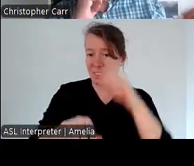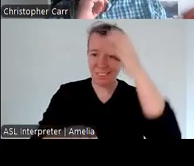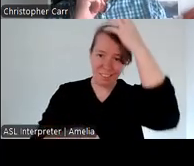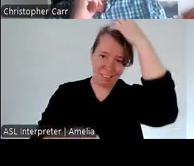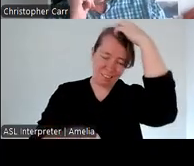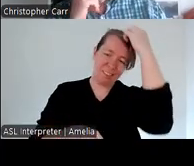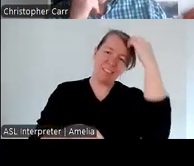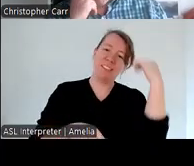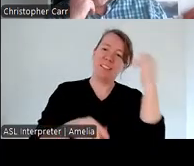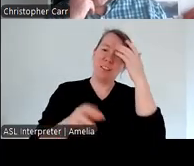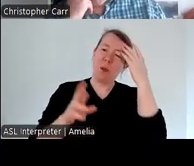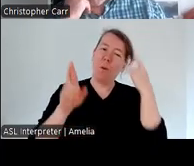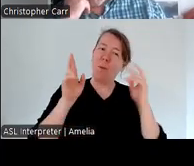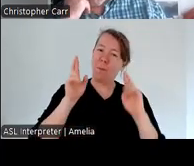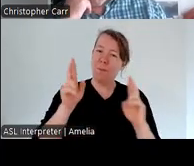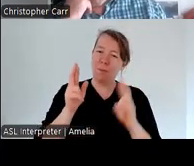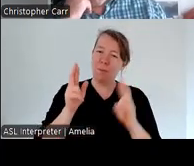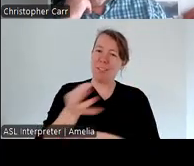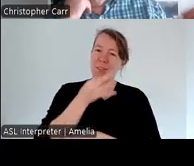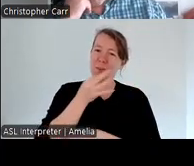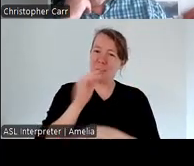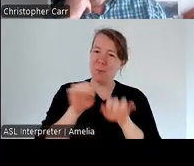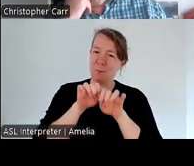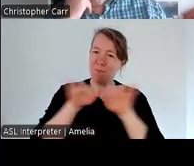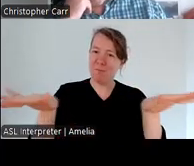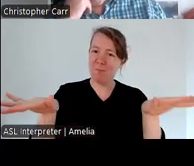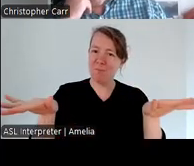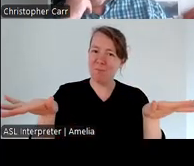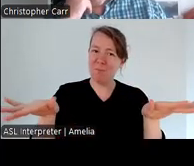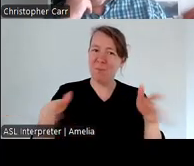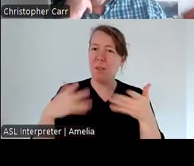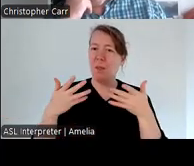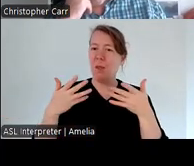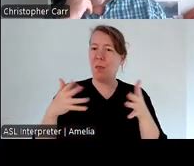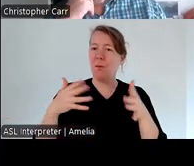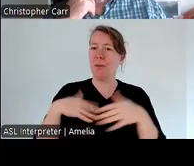hopefully be released shortly, and already we're looking at the future to try to improve